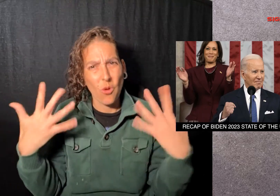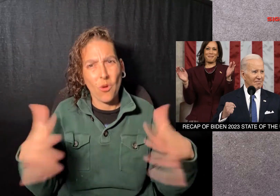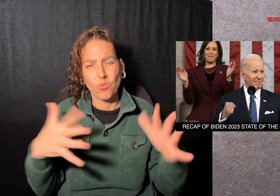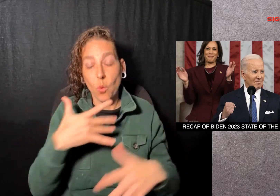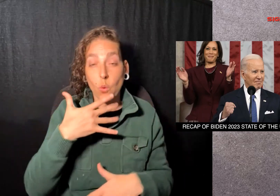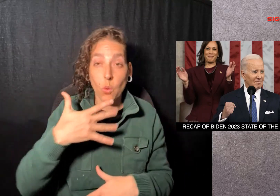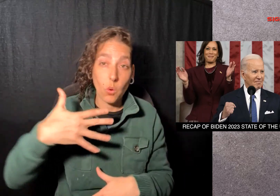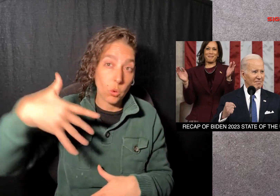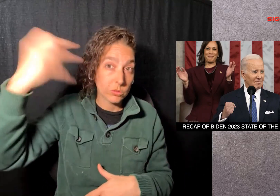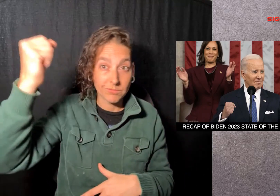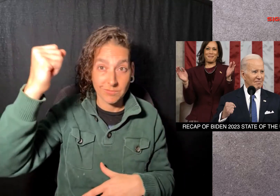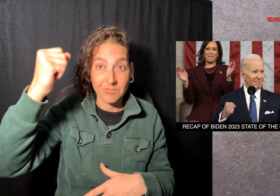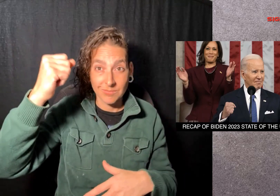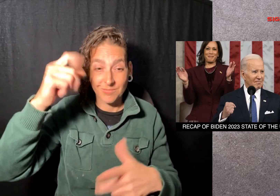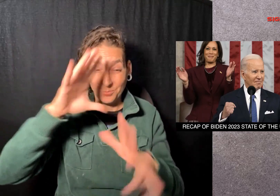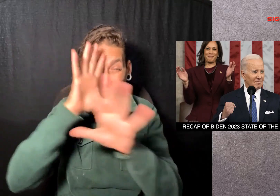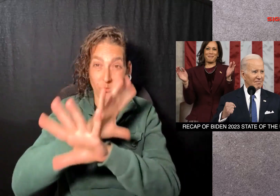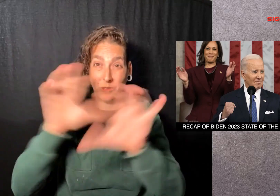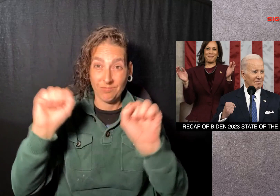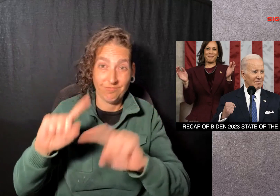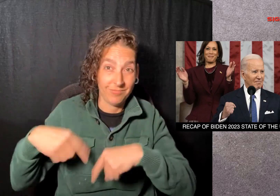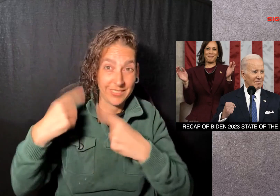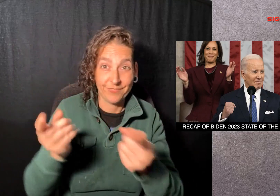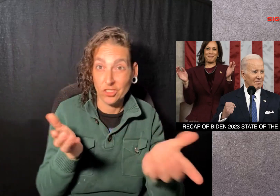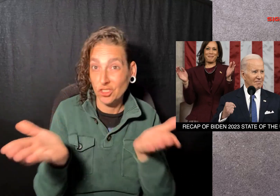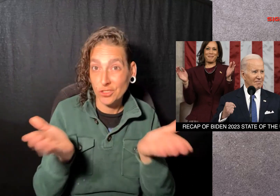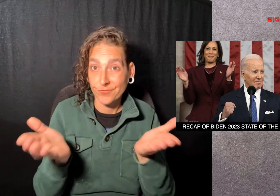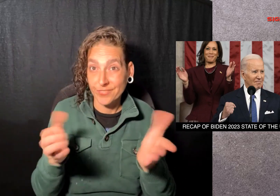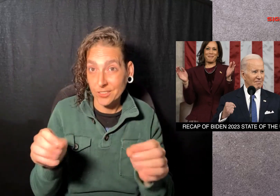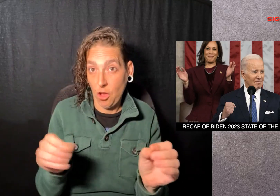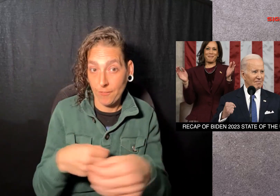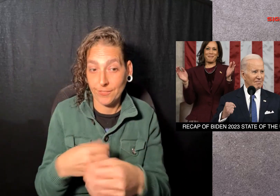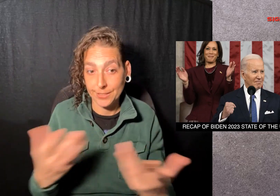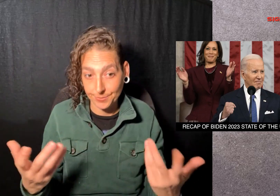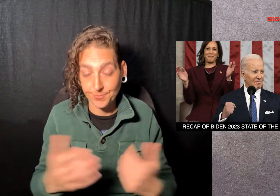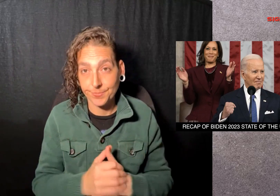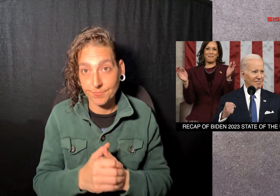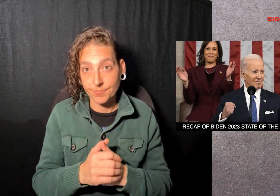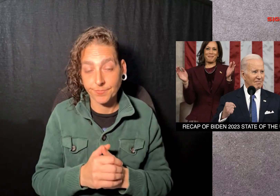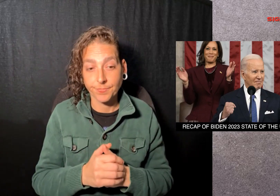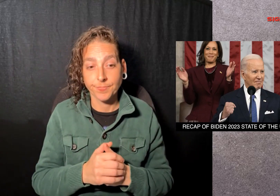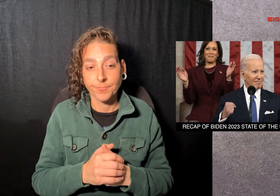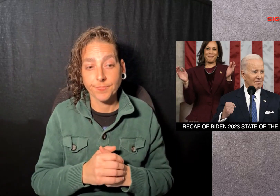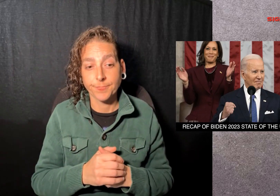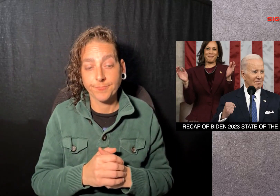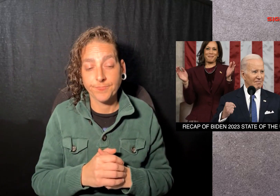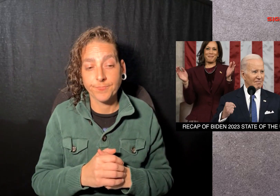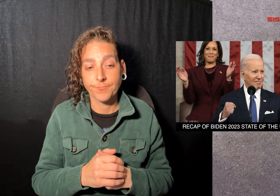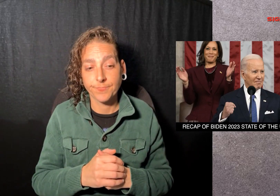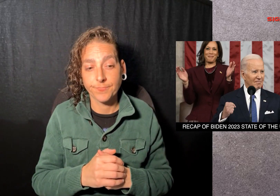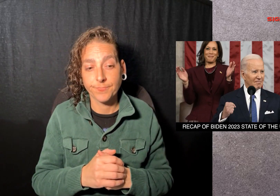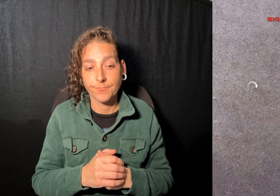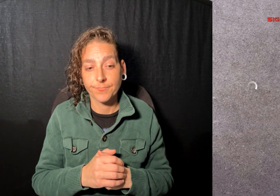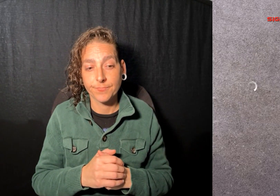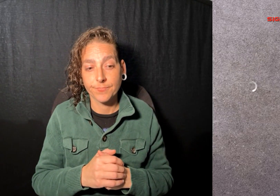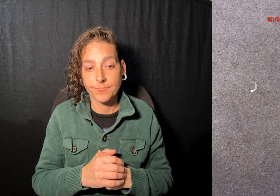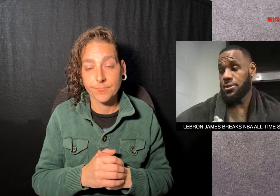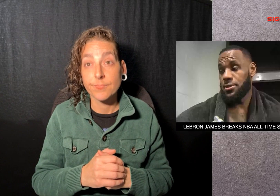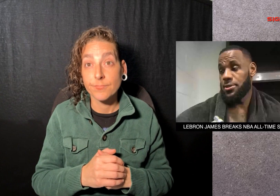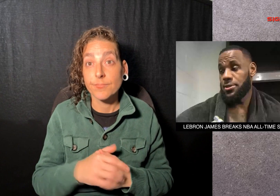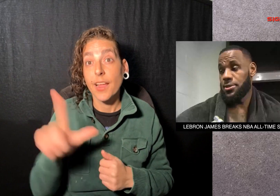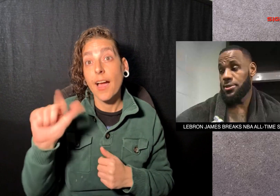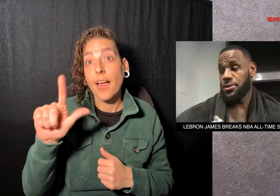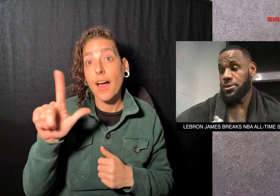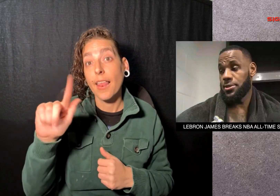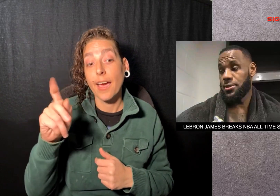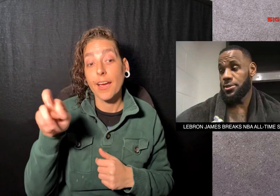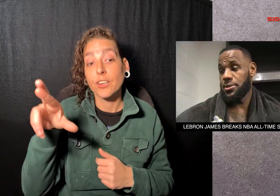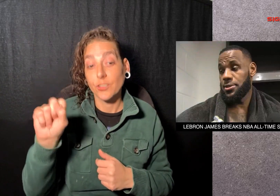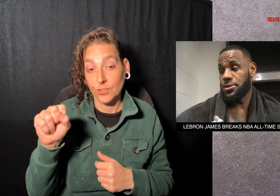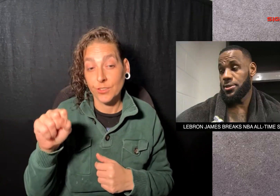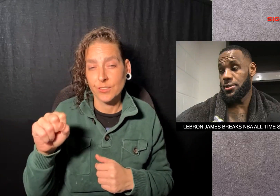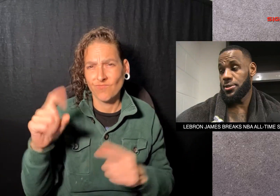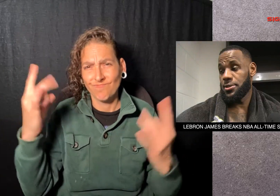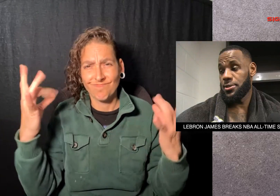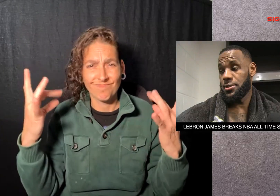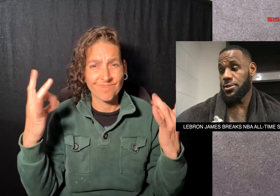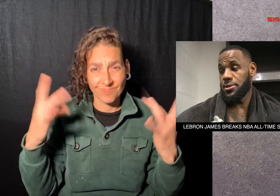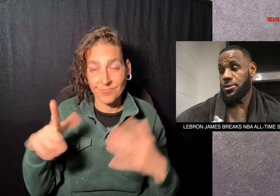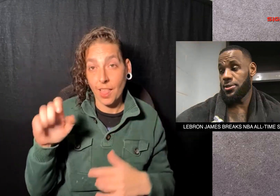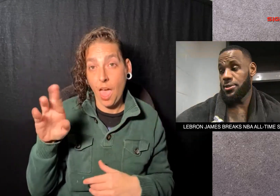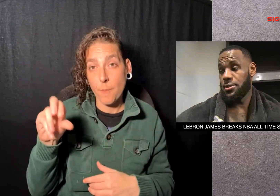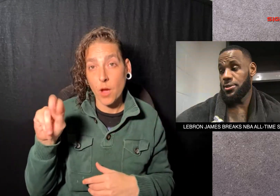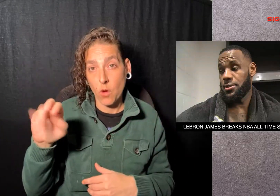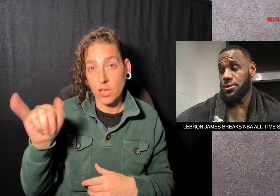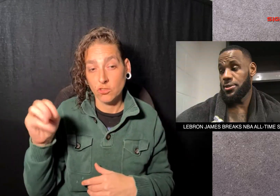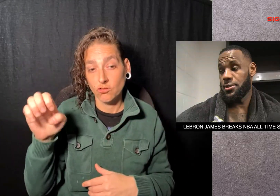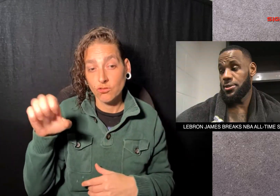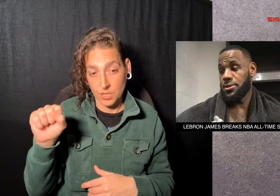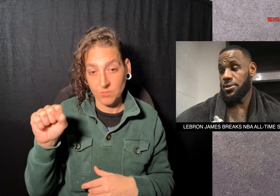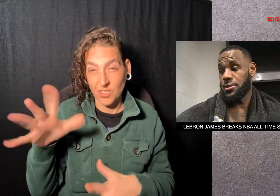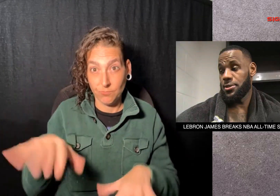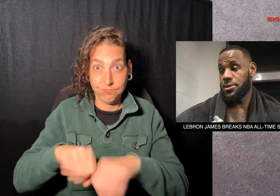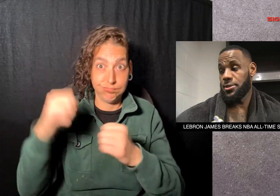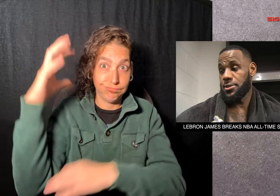the oldest to ever serve as president Los Angeles Lakers superstar Lebron James has